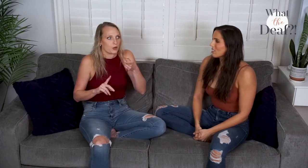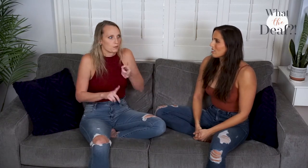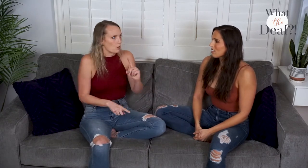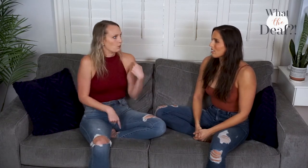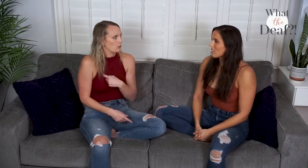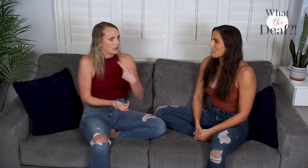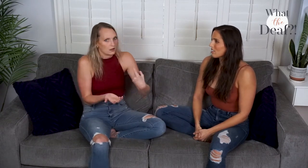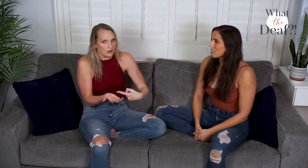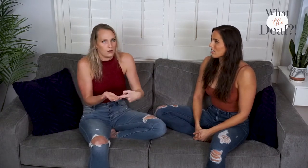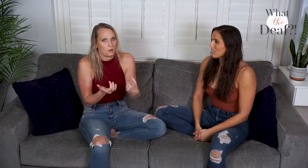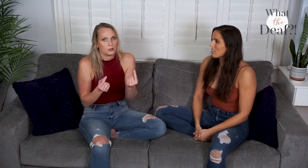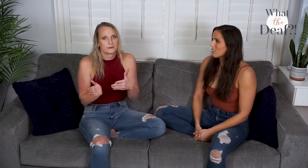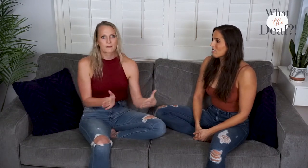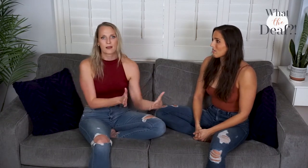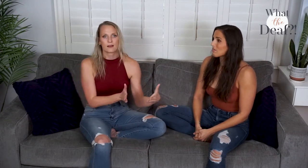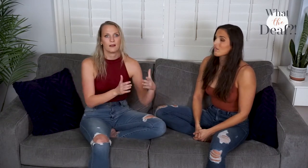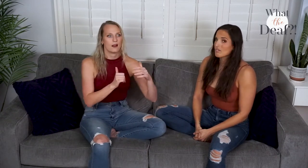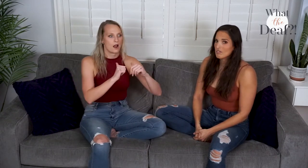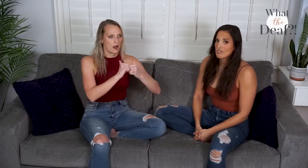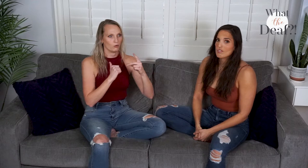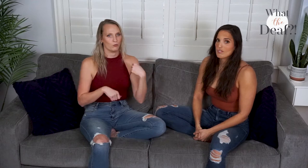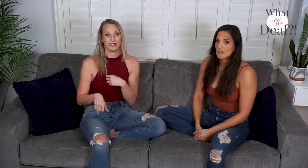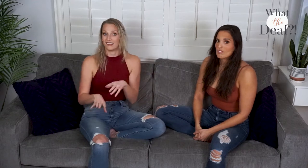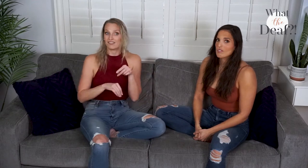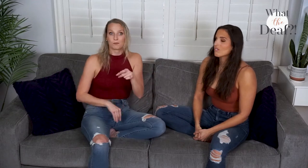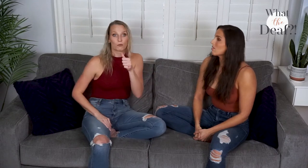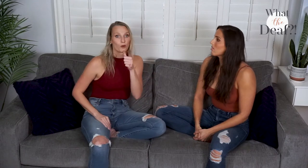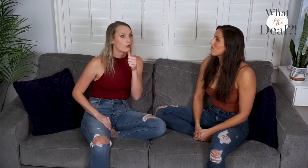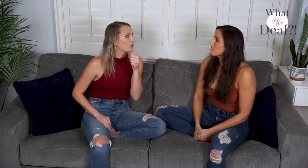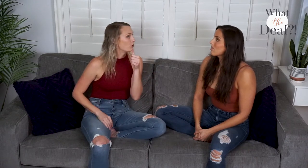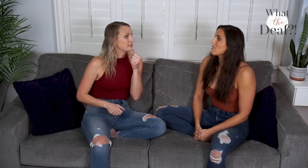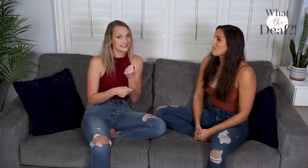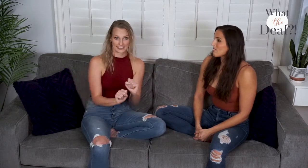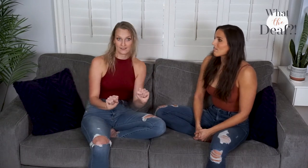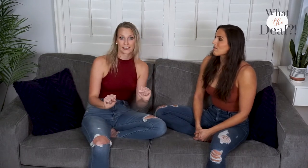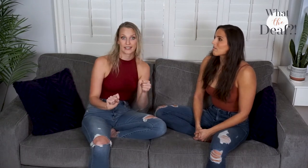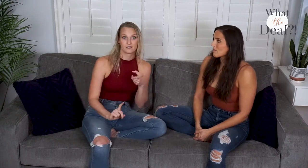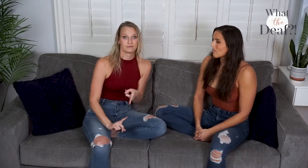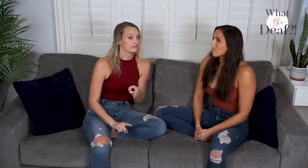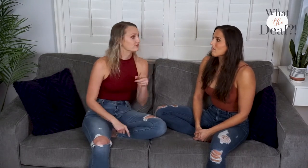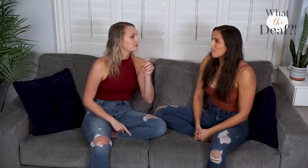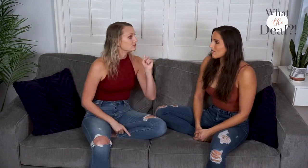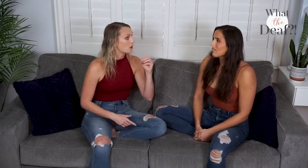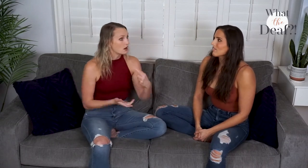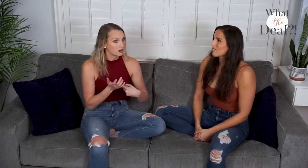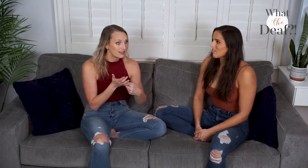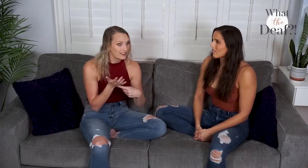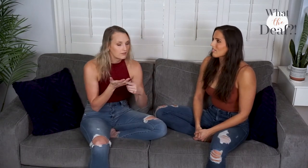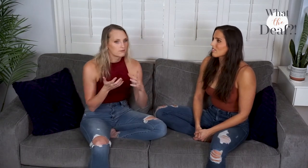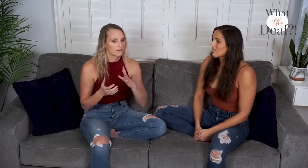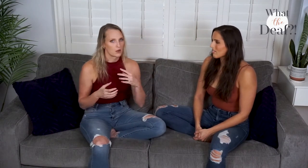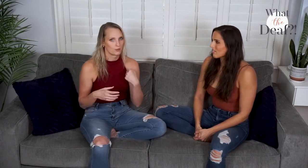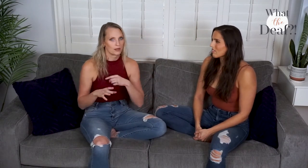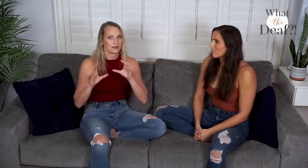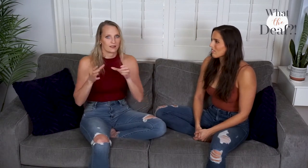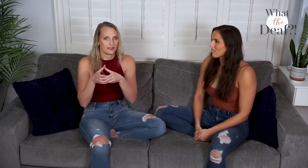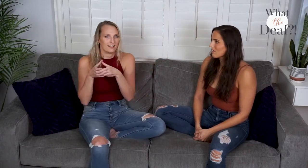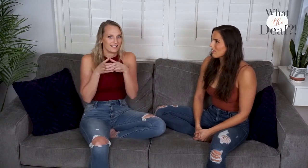to the point where we had to come up with a game plan on how we were gonna leave this bar safely. So we talked and we figured out okay,